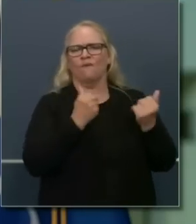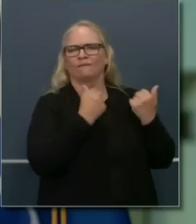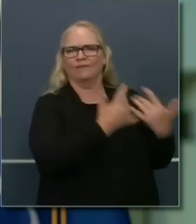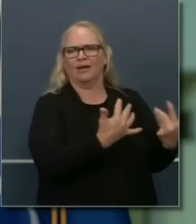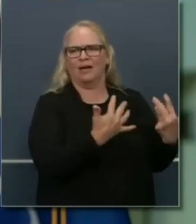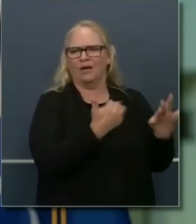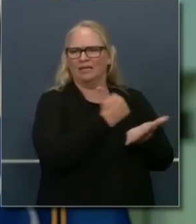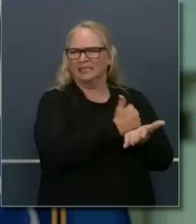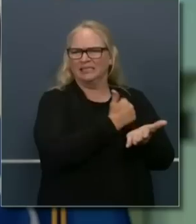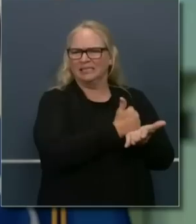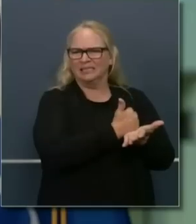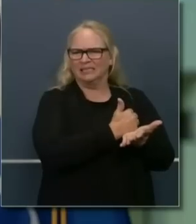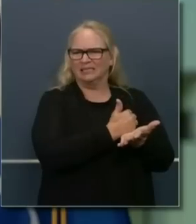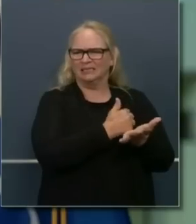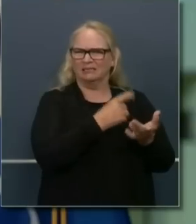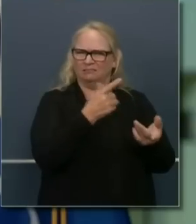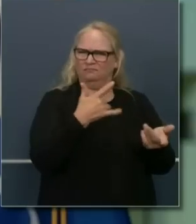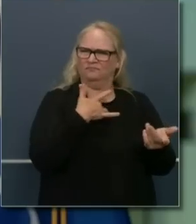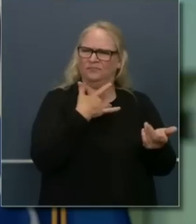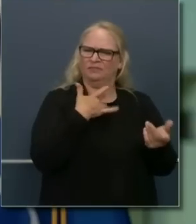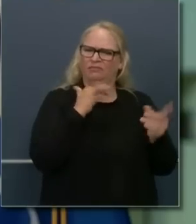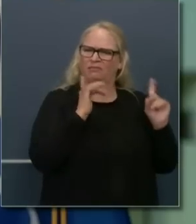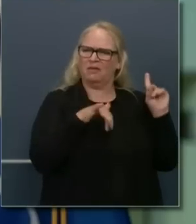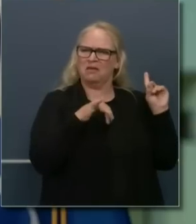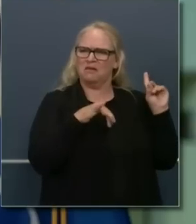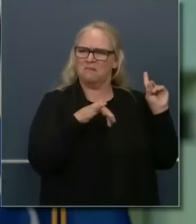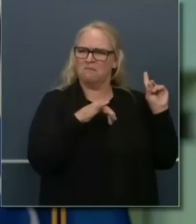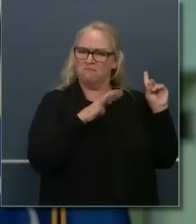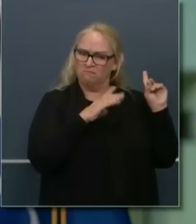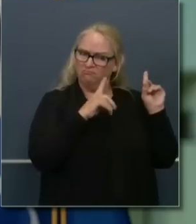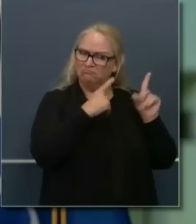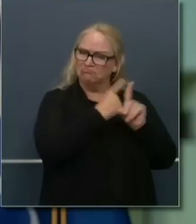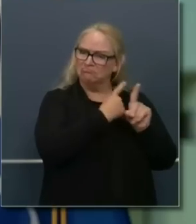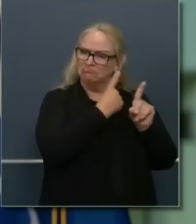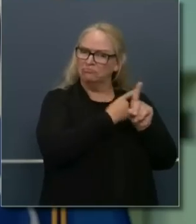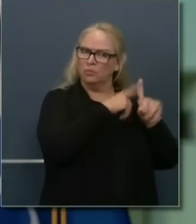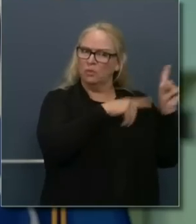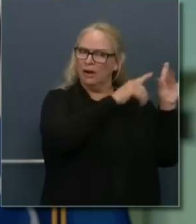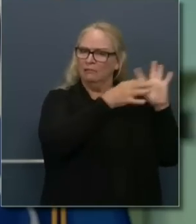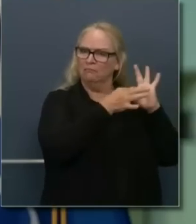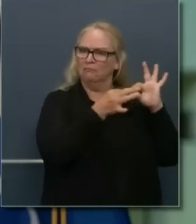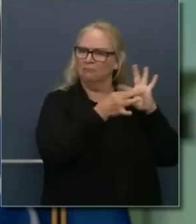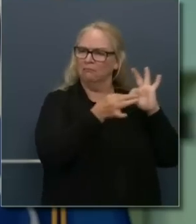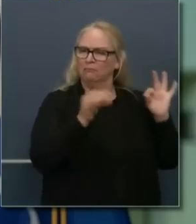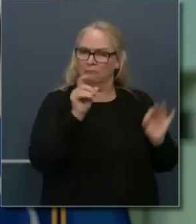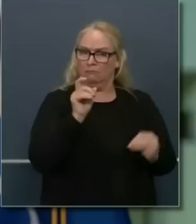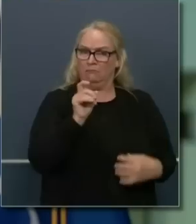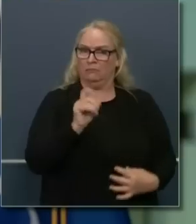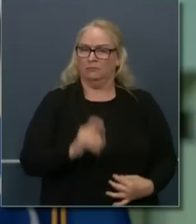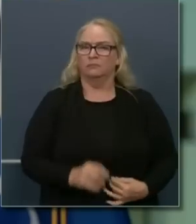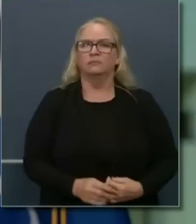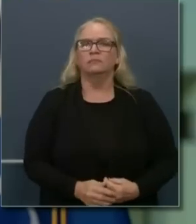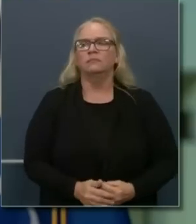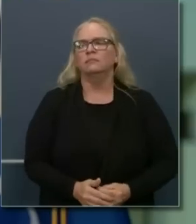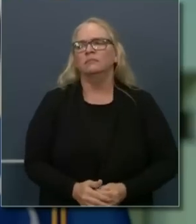REQUEST AID FROM THE PRESIDENT WHETHER IT WAS REGARDS TO COVID EMERGENCIES OR WILD FIRE AND